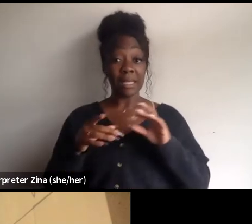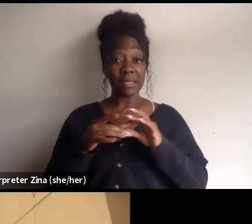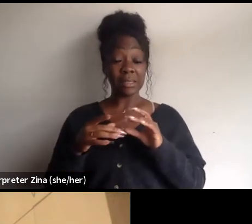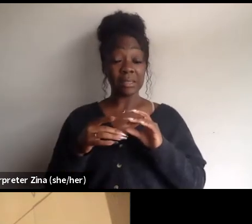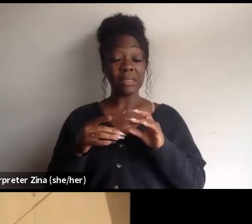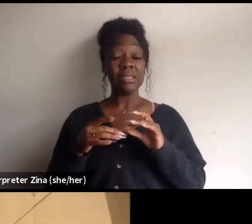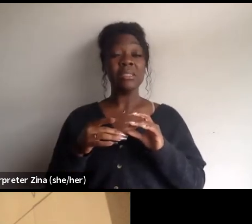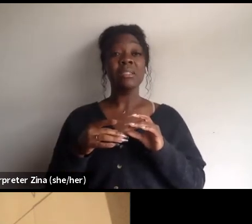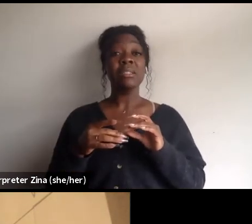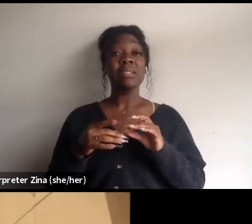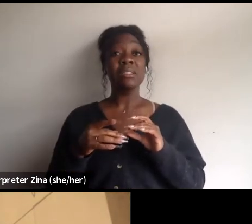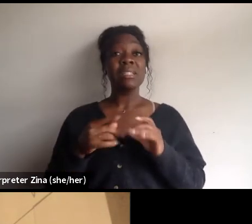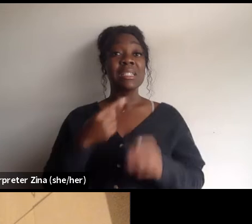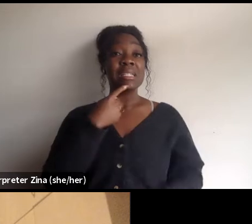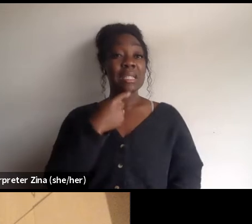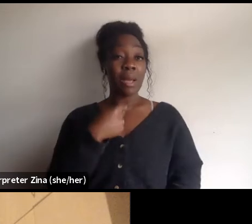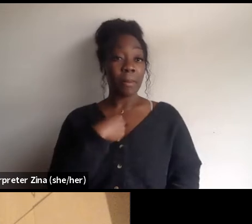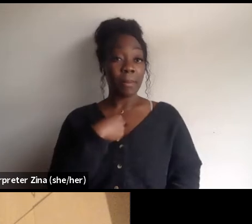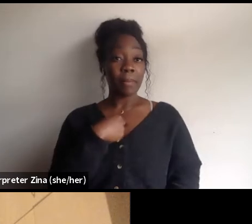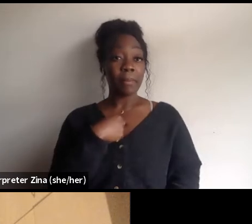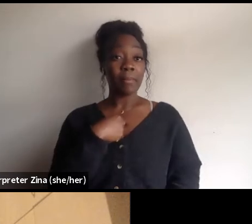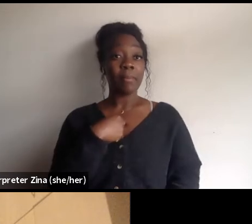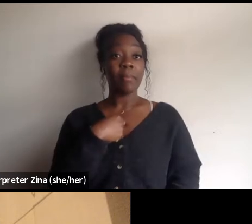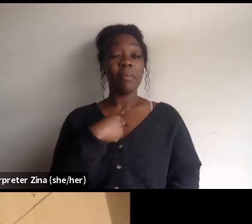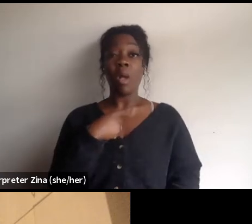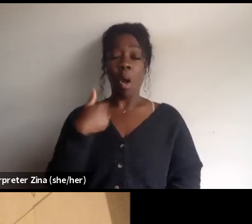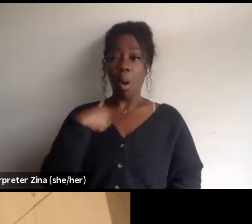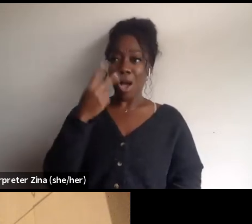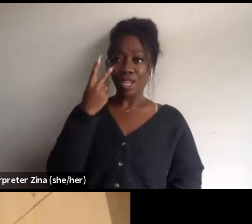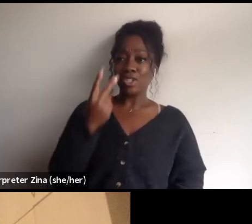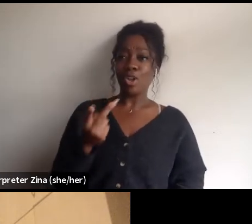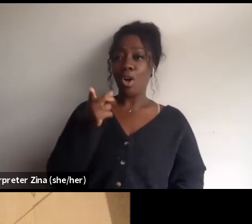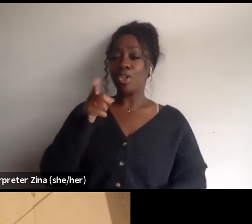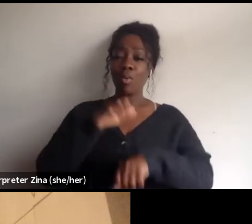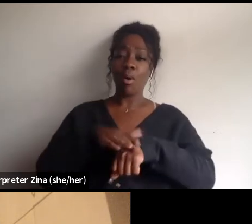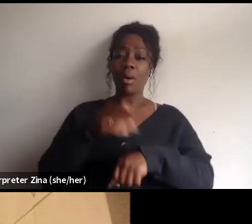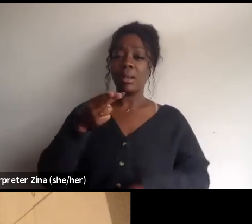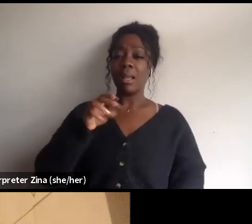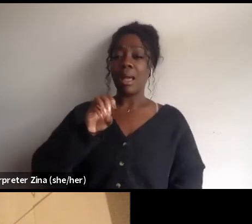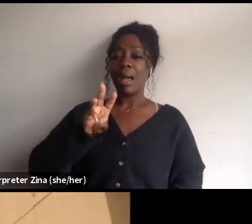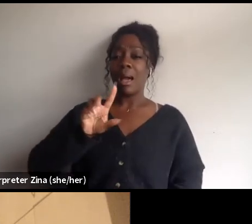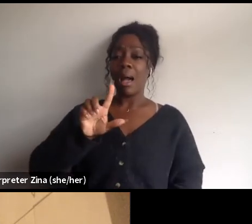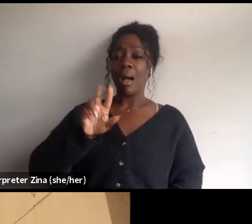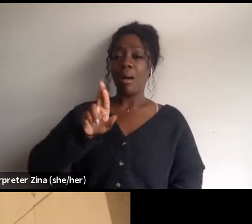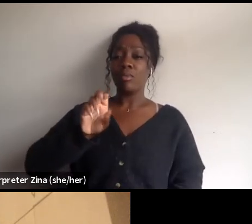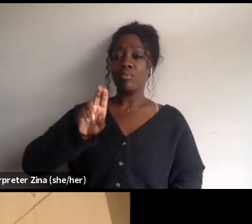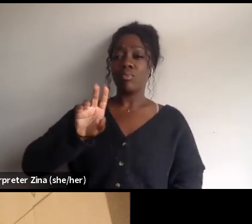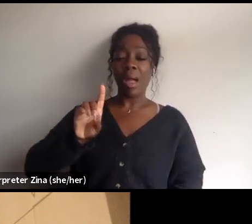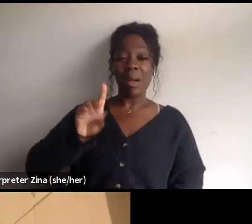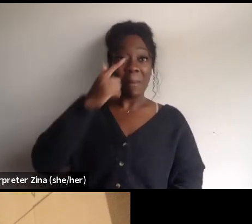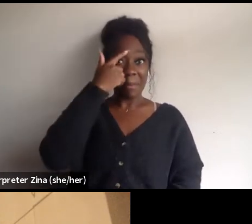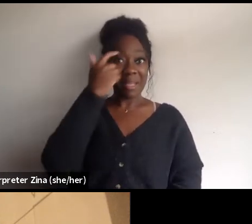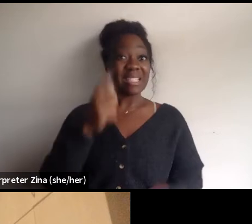just say, like if you're HowlRound or something, because sometimes I take a long time